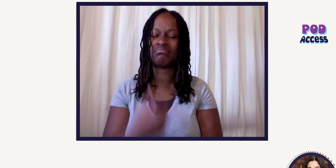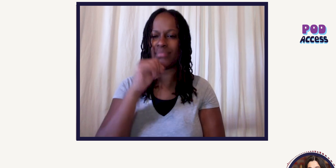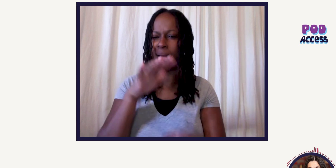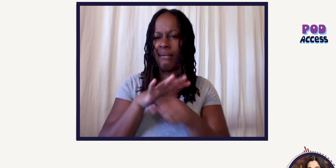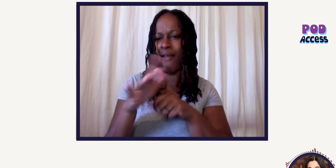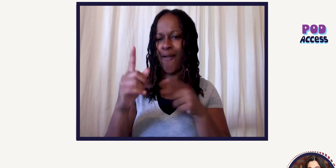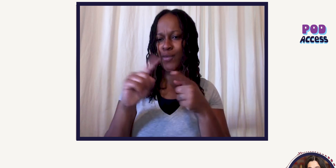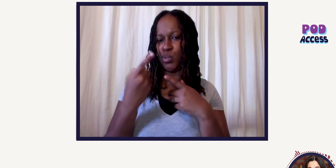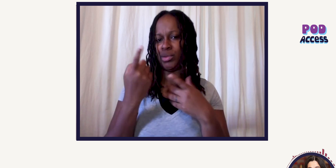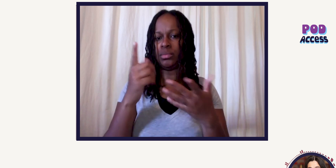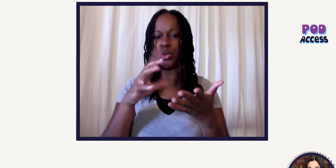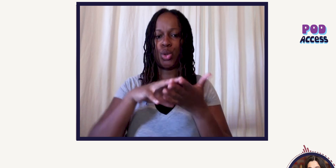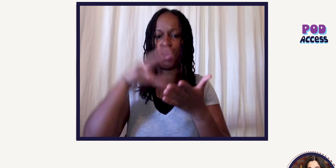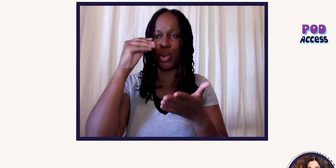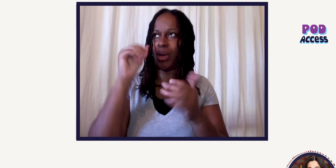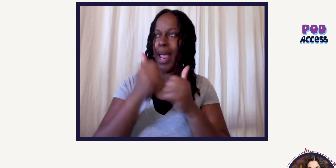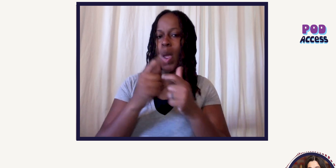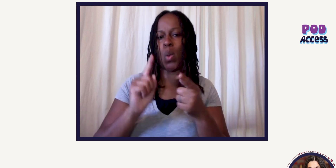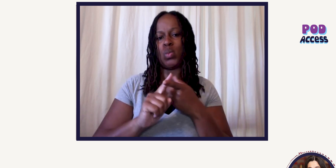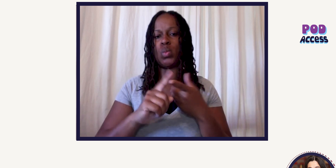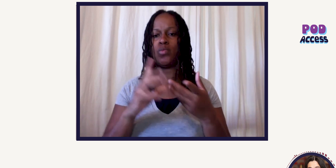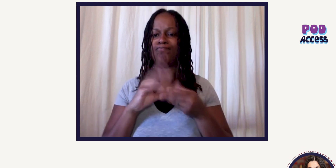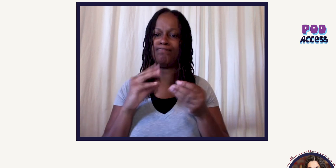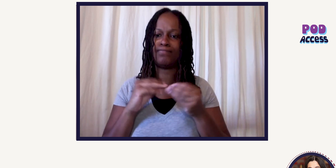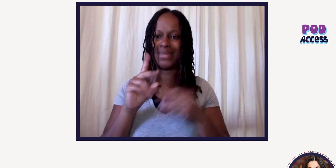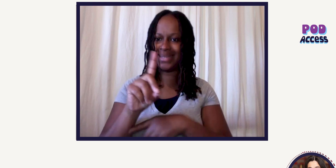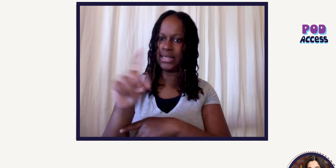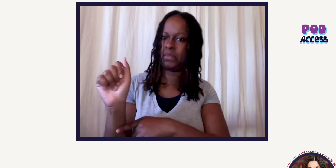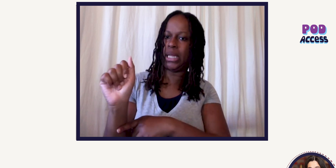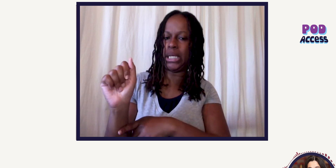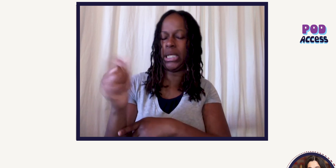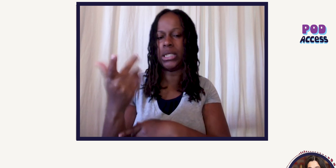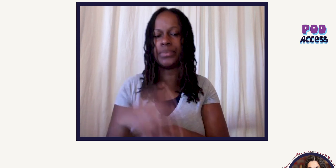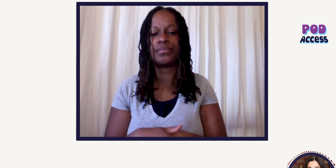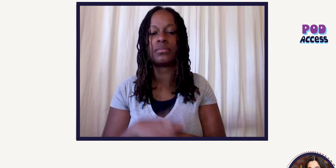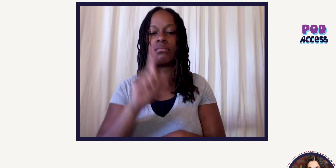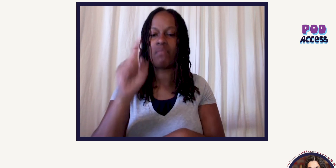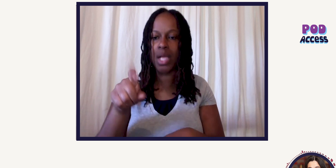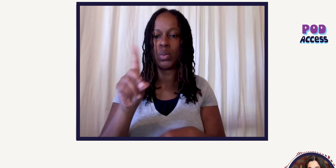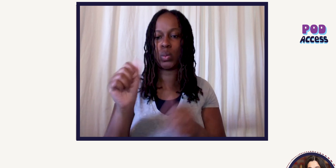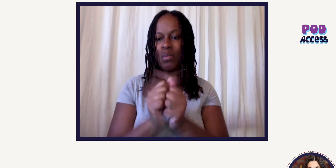It’s not enough to just learn how to speak disability. You have to do it with confidence with the skills, the knowledge to back that up.